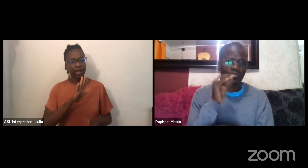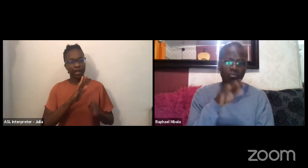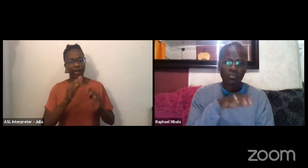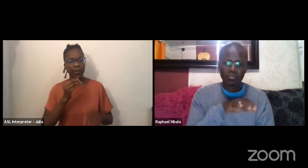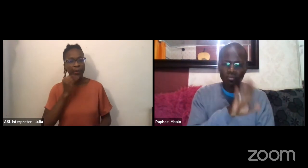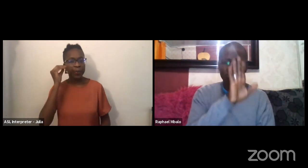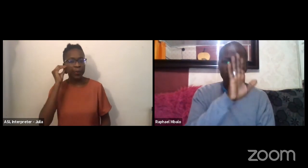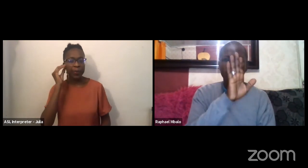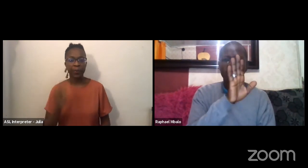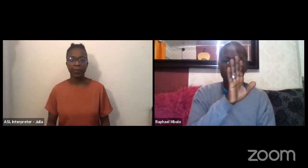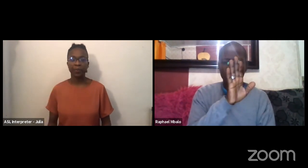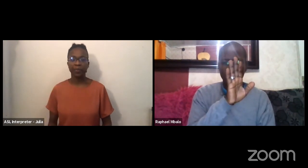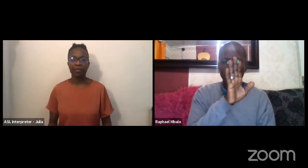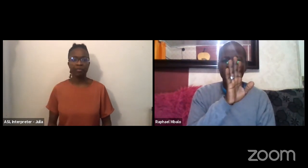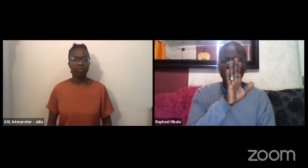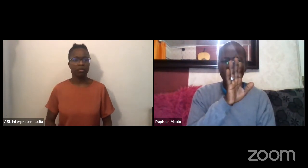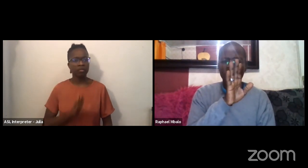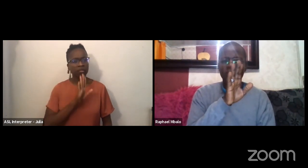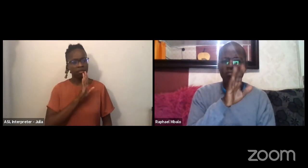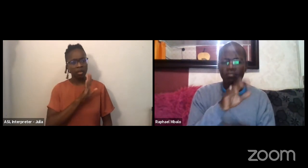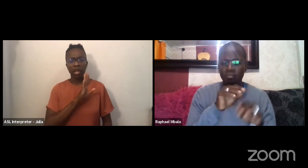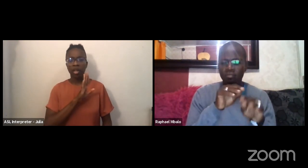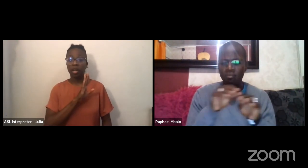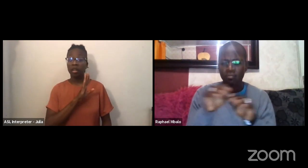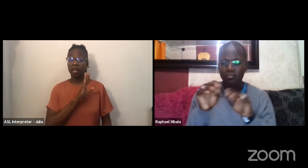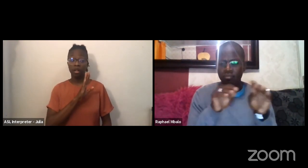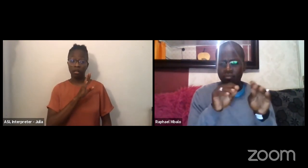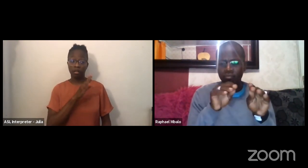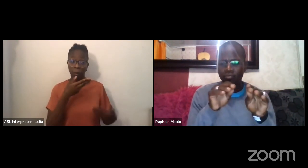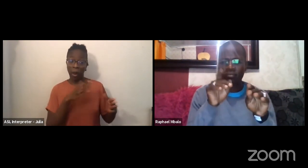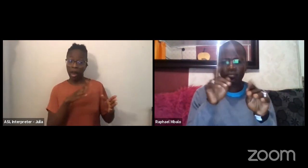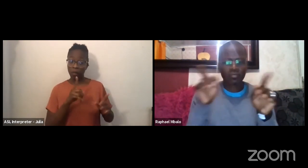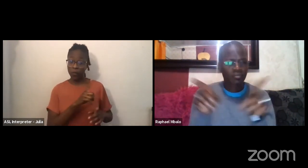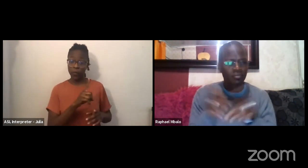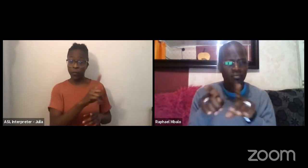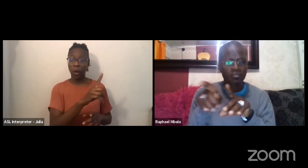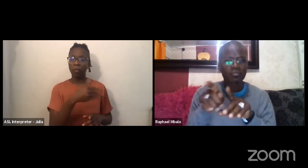The movement in the space was deliberate but also very free.